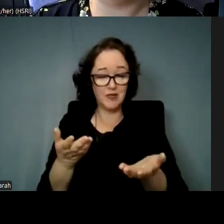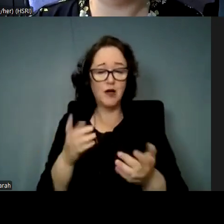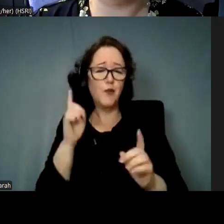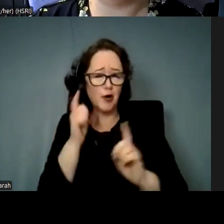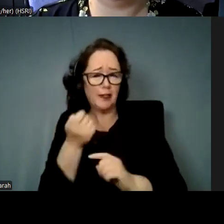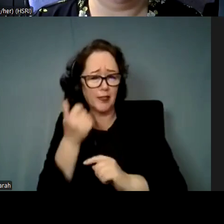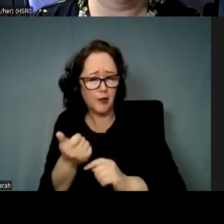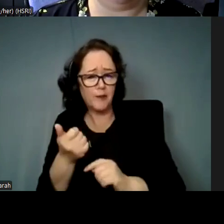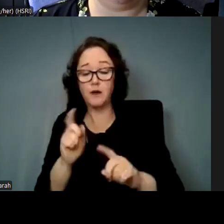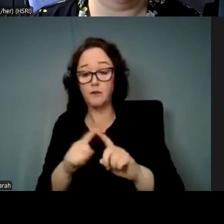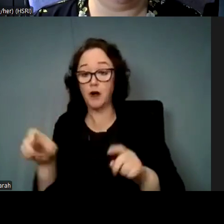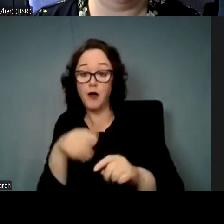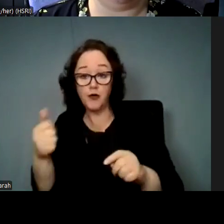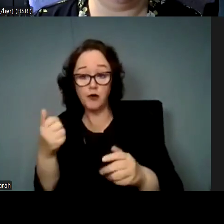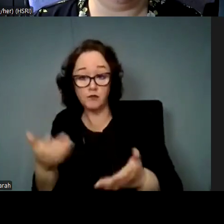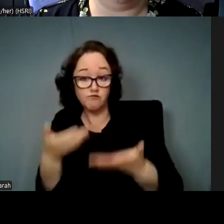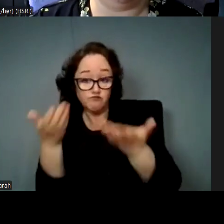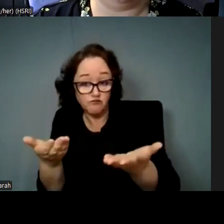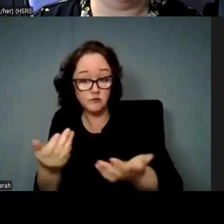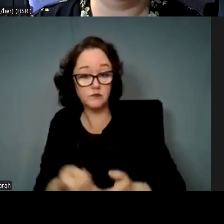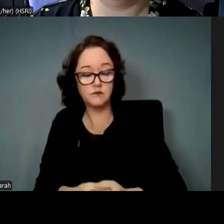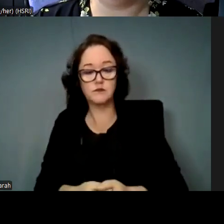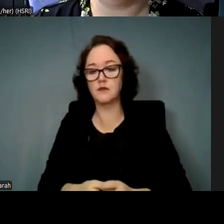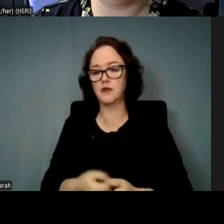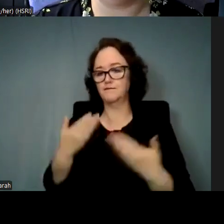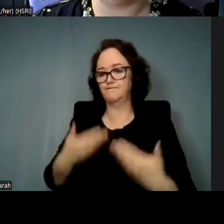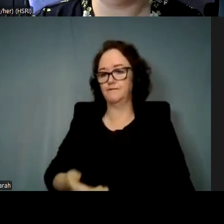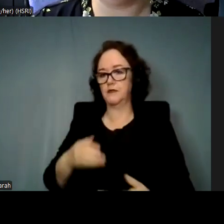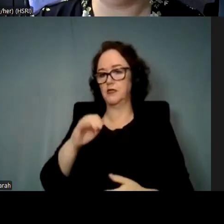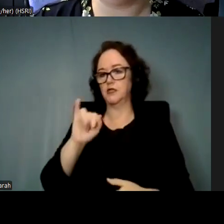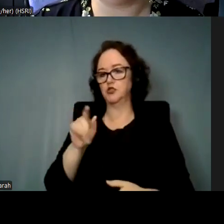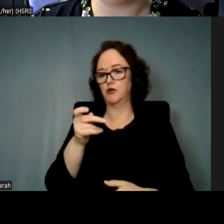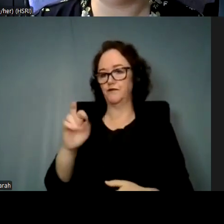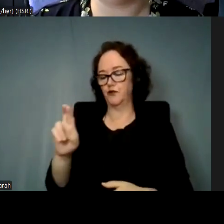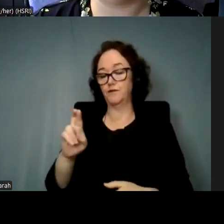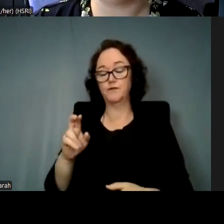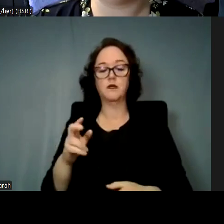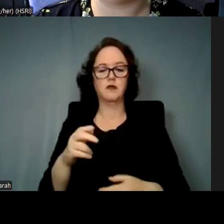Jennifer Kucera: This is Jennifer. I'll start with a recent example. There's self-direction in some of our